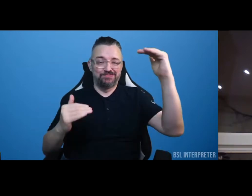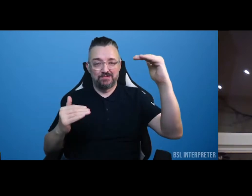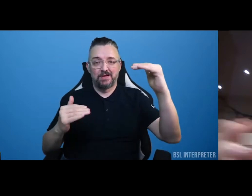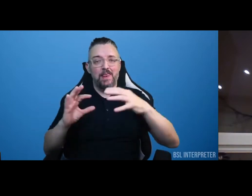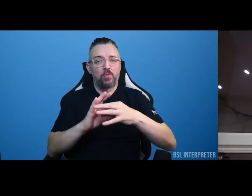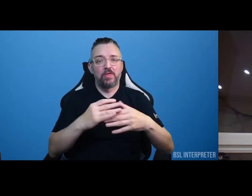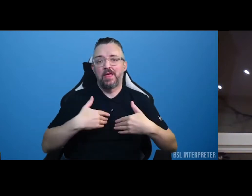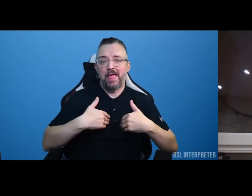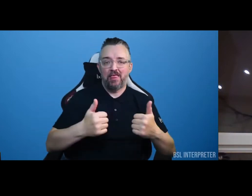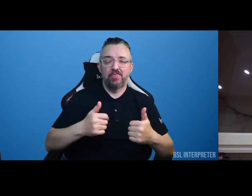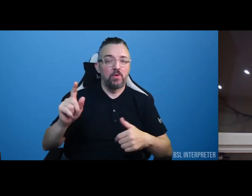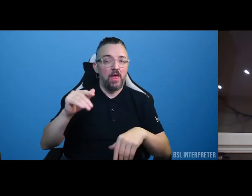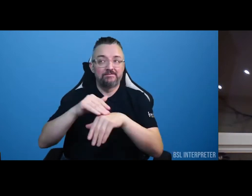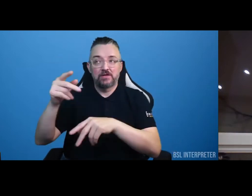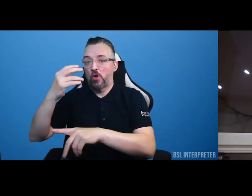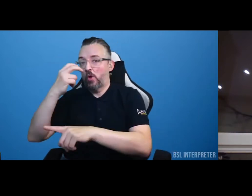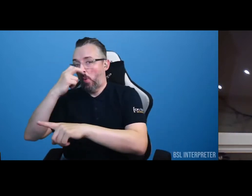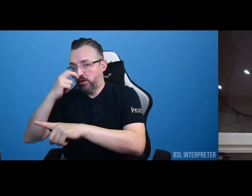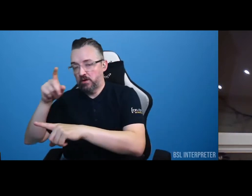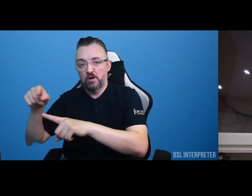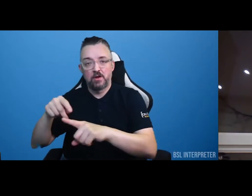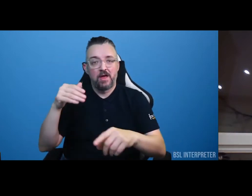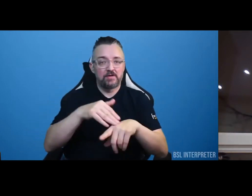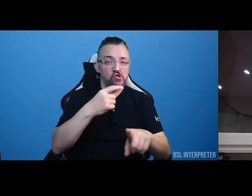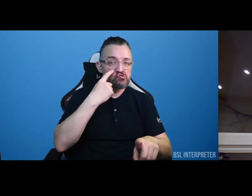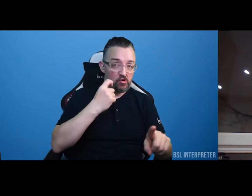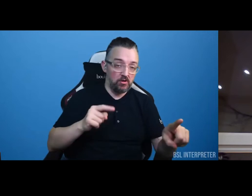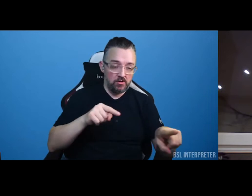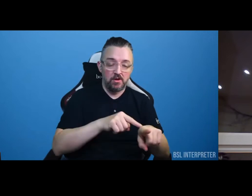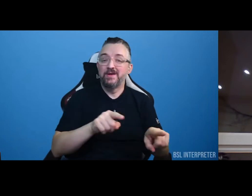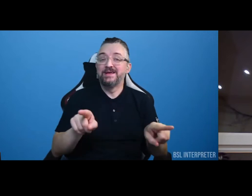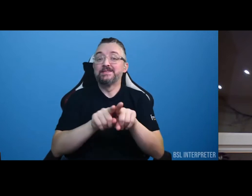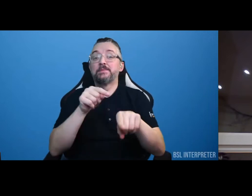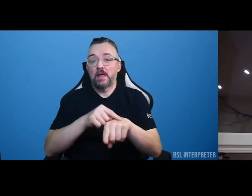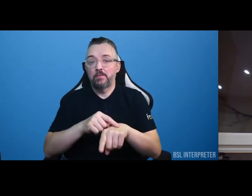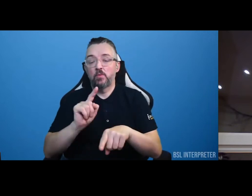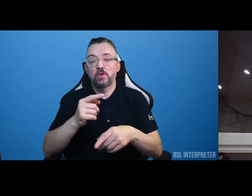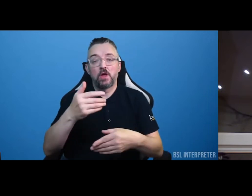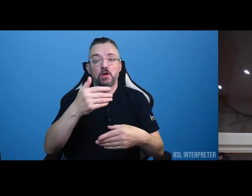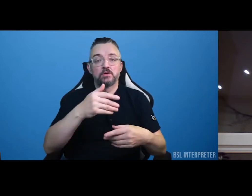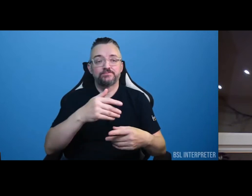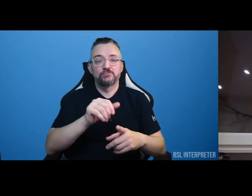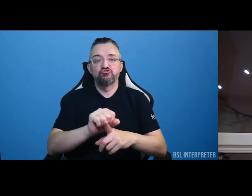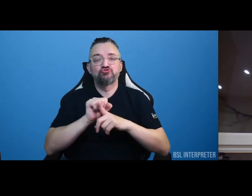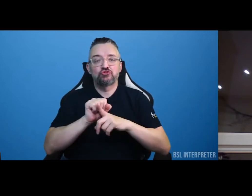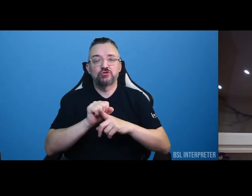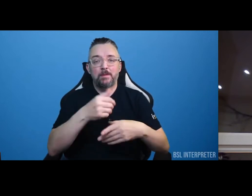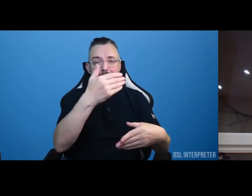on older and younger people reflectively, but also the restrictions that were placed on older and younger people, and I think sometimes that sense of blame